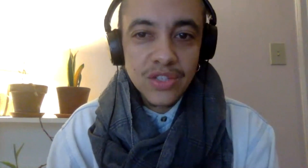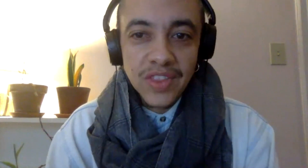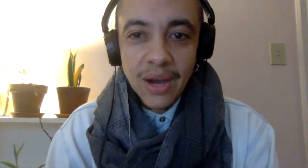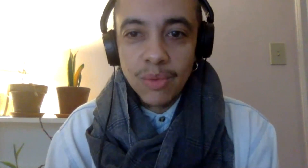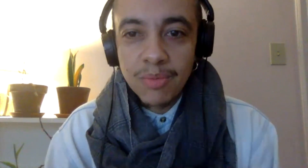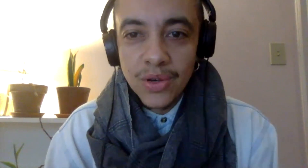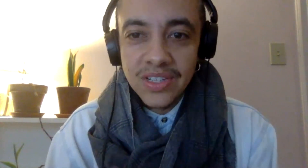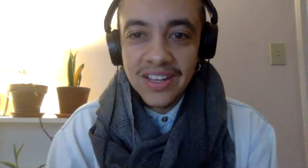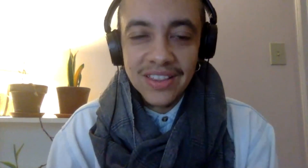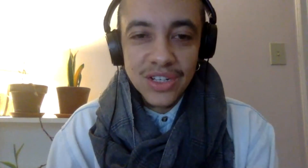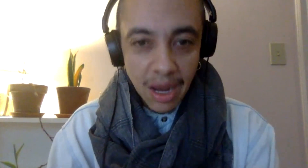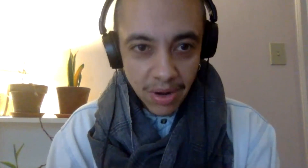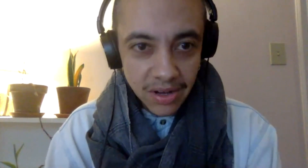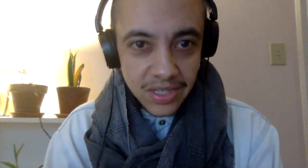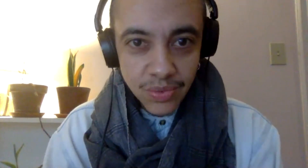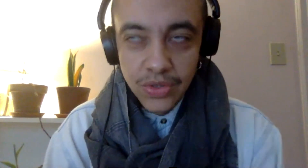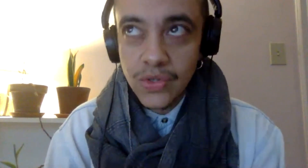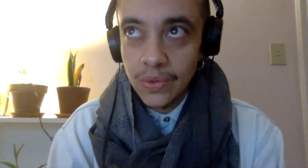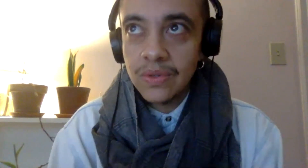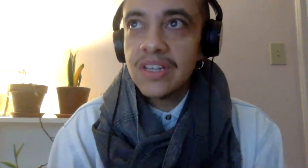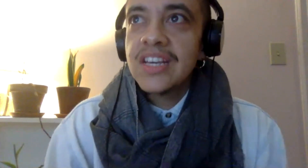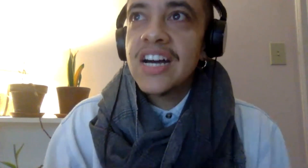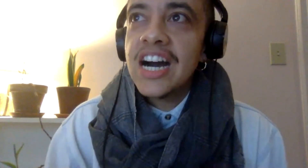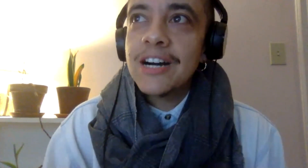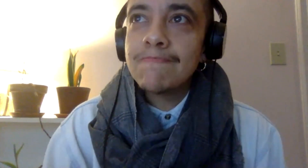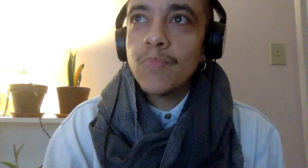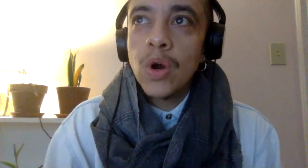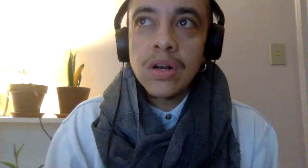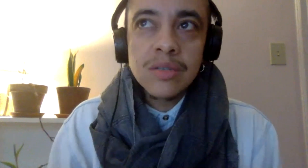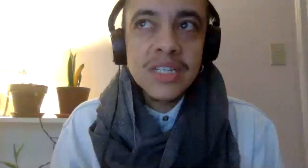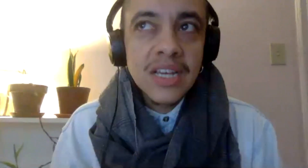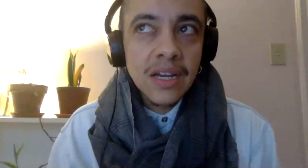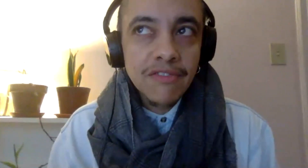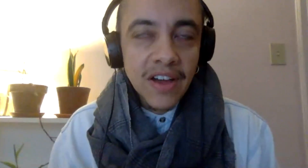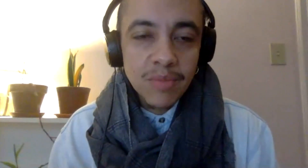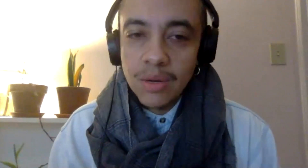for that will be posted in the chatbox real soon. We'll also be taking a 5-minute break